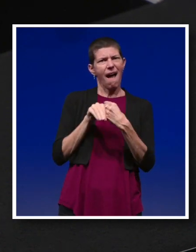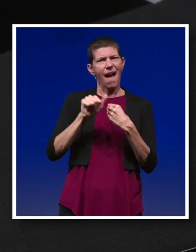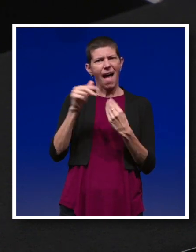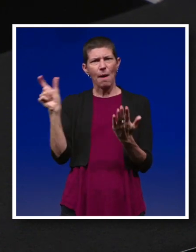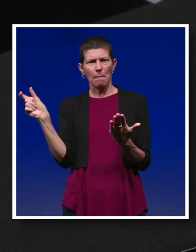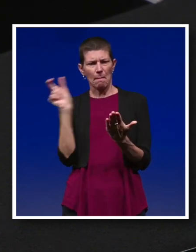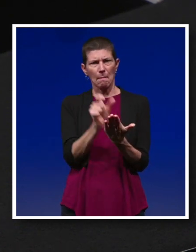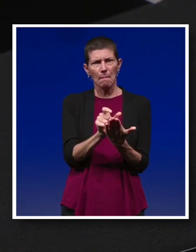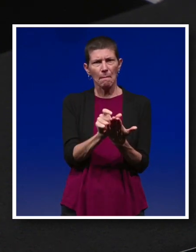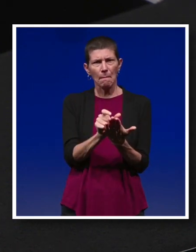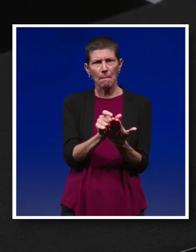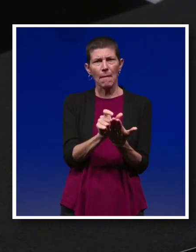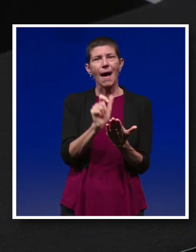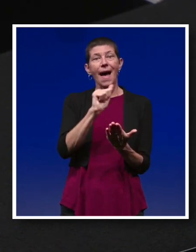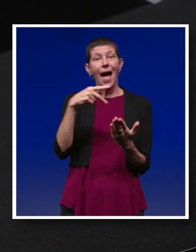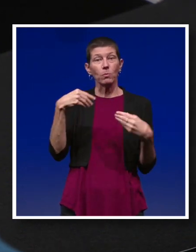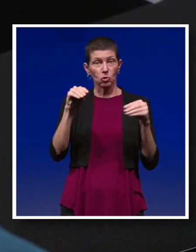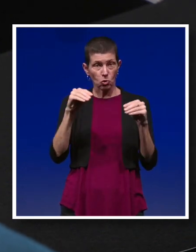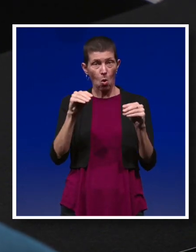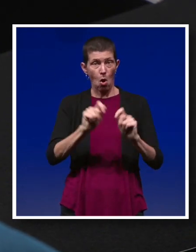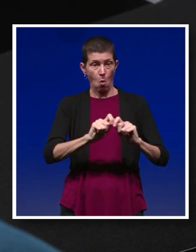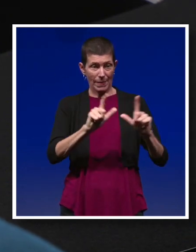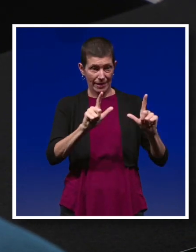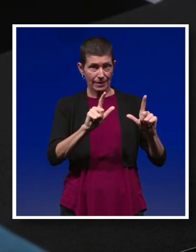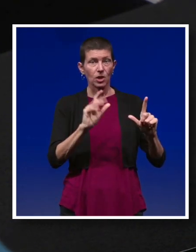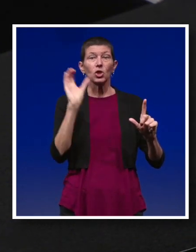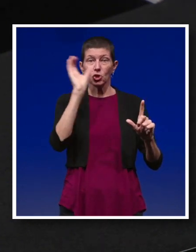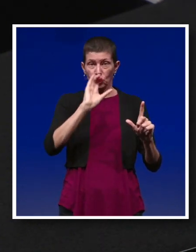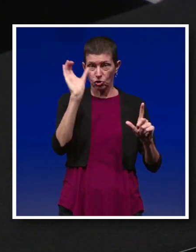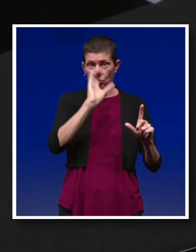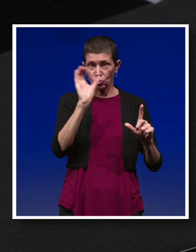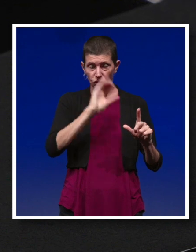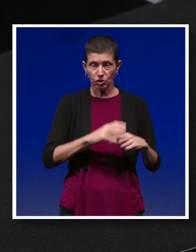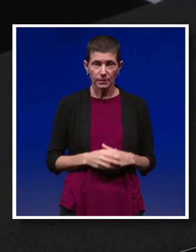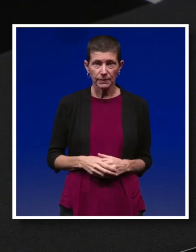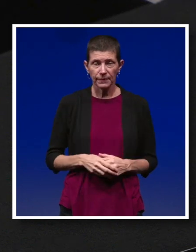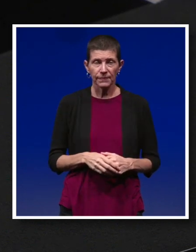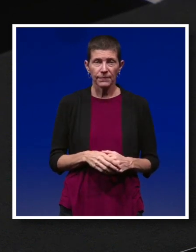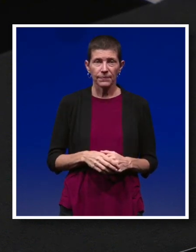To add an app to your iPad, open the App Store and search.